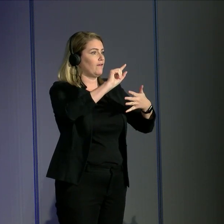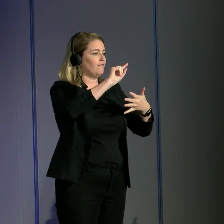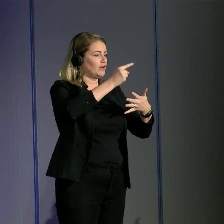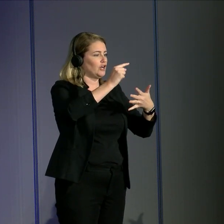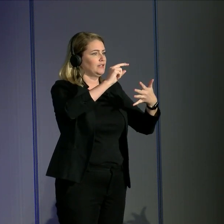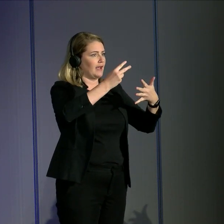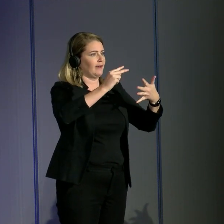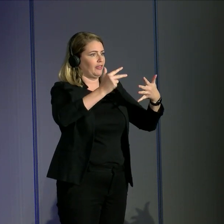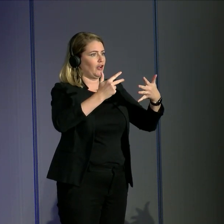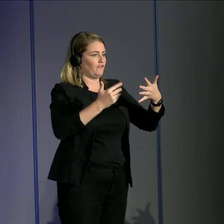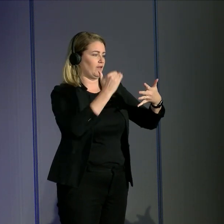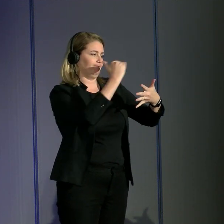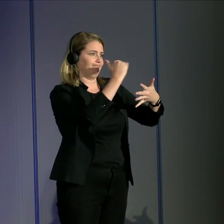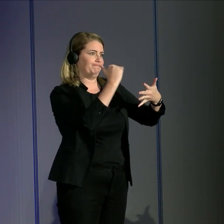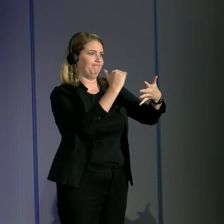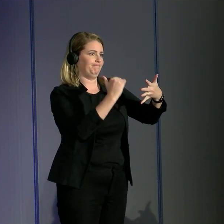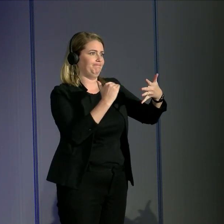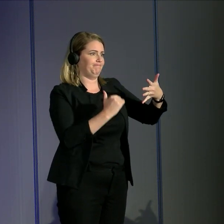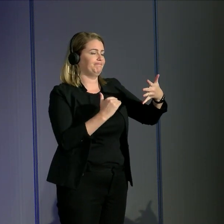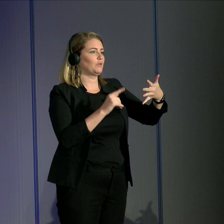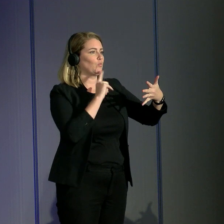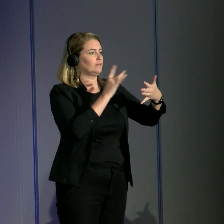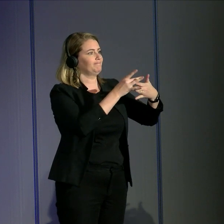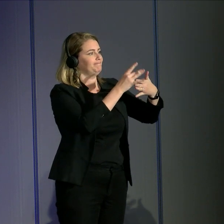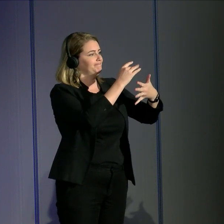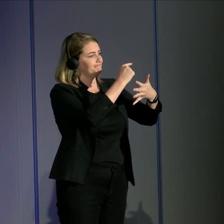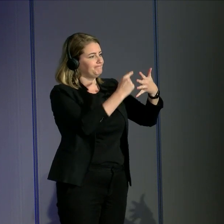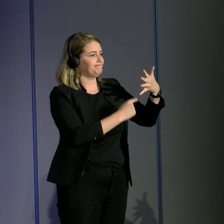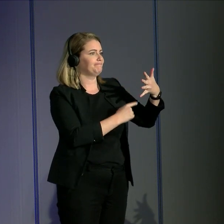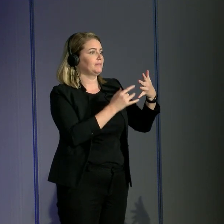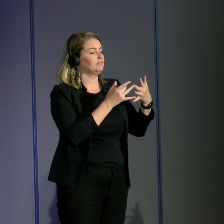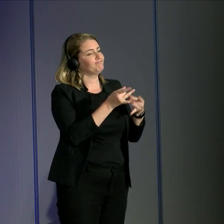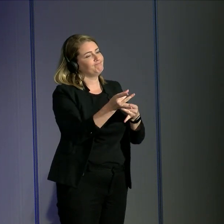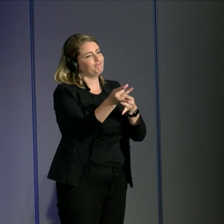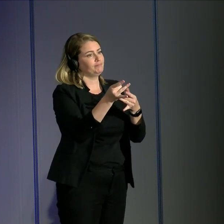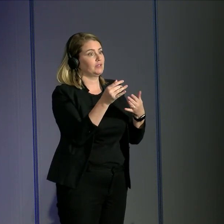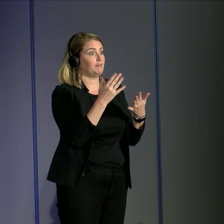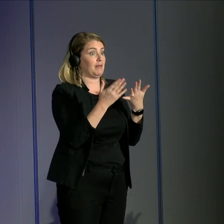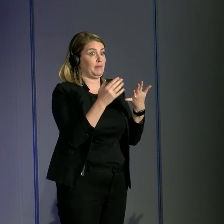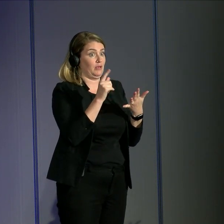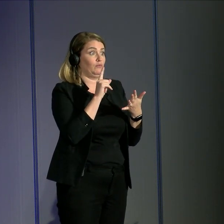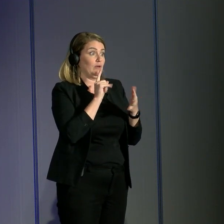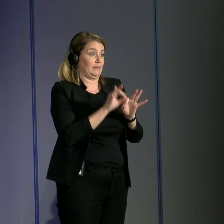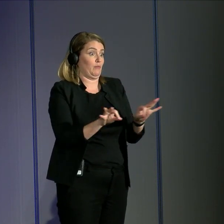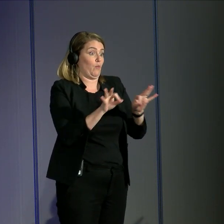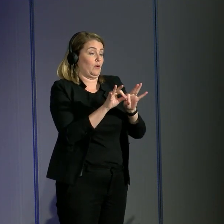That's a critical flow for you and that might be something you prioritize straight-away. Okay?